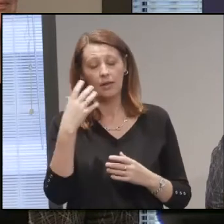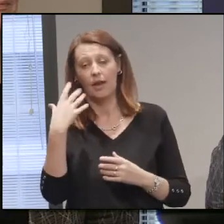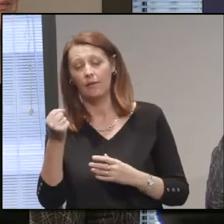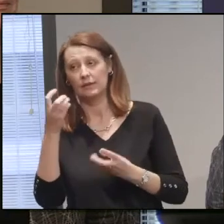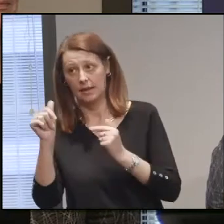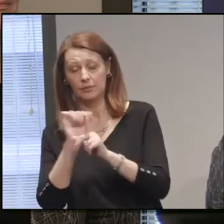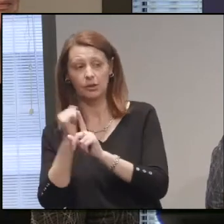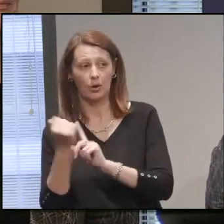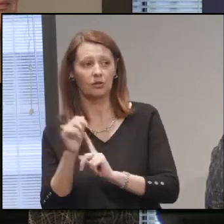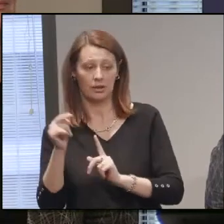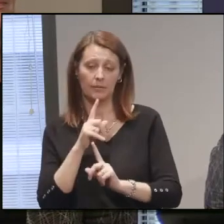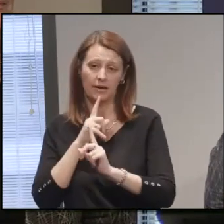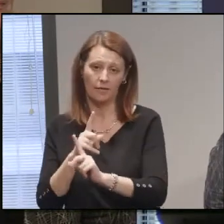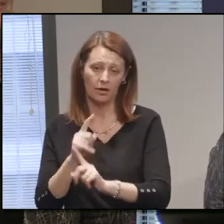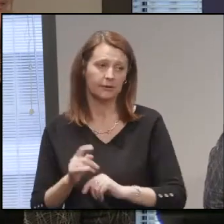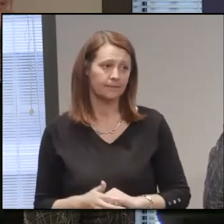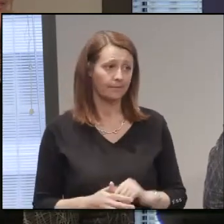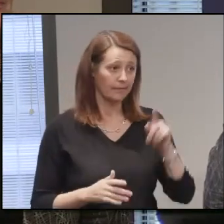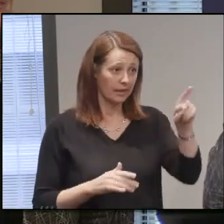has been advised.